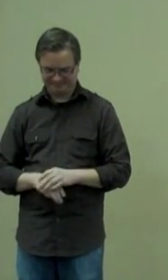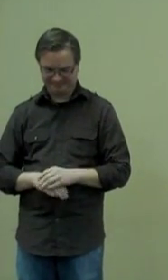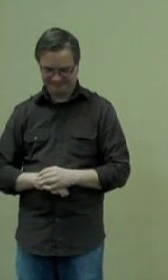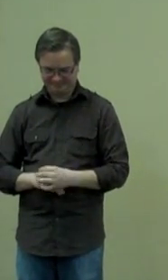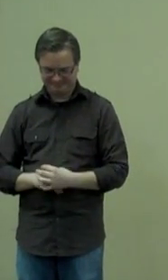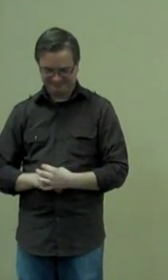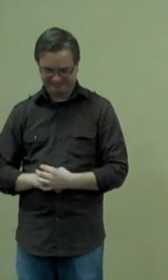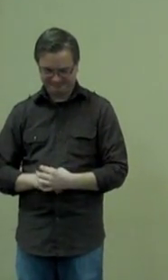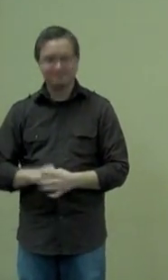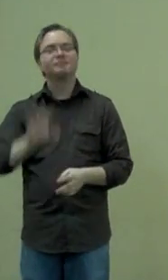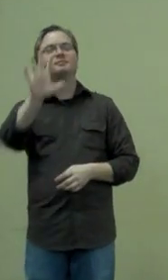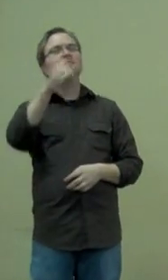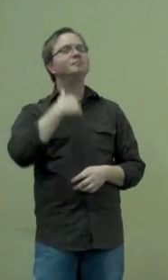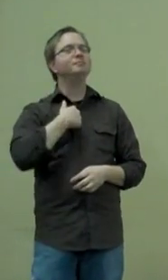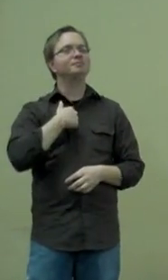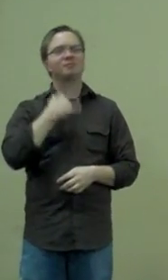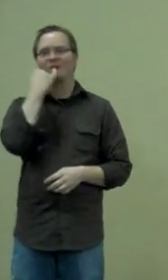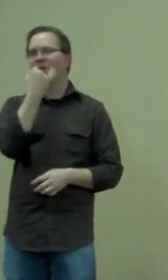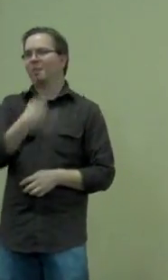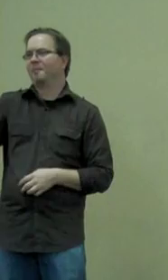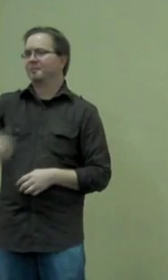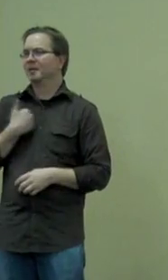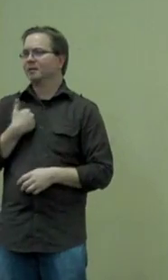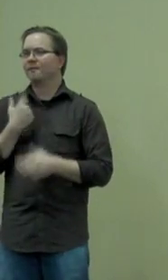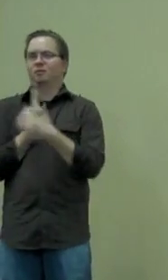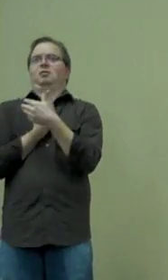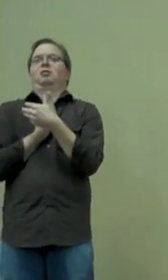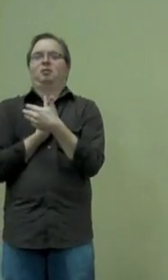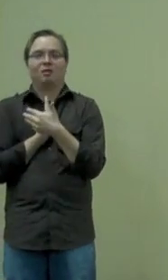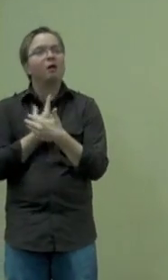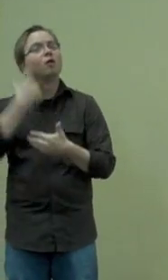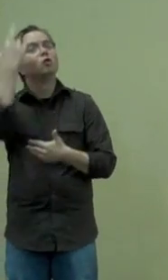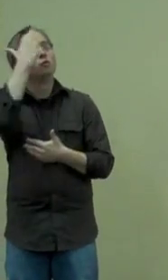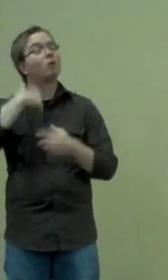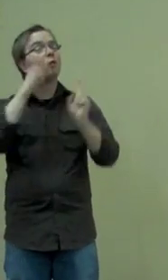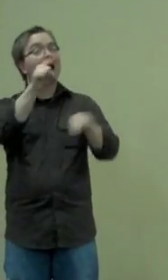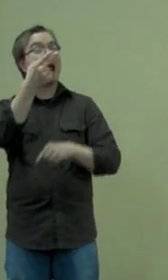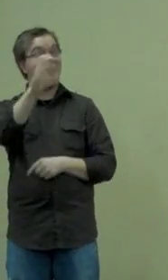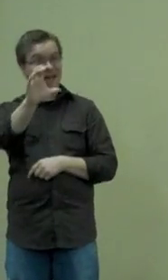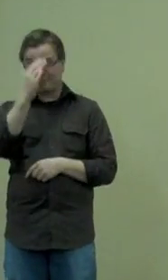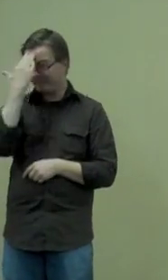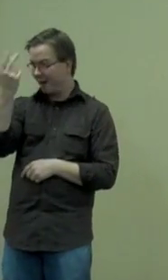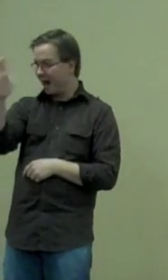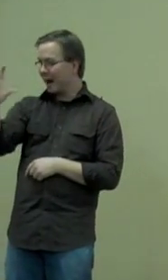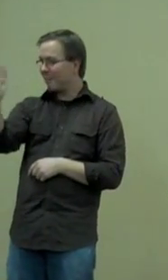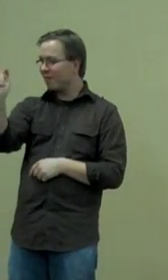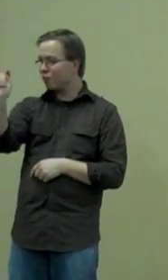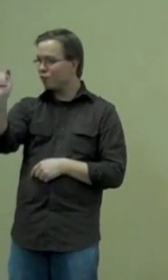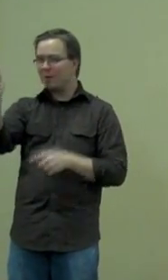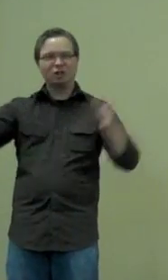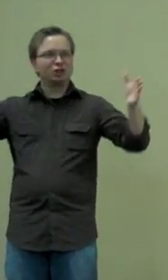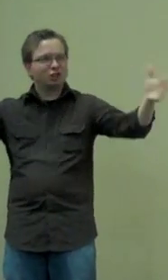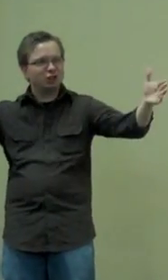So, I have exiled myself. I am exiled, OK? I only go to the handicap stalls, you know what I'm talking about, in the airport where there's the big wooden door.